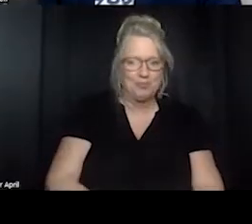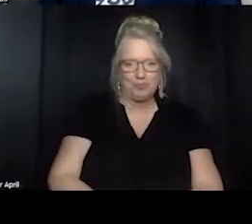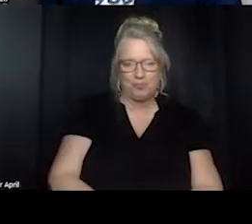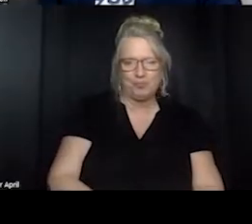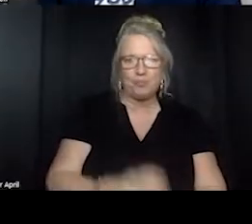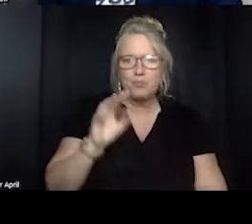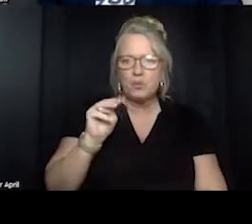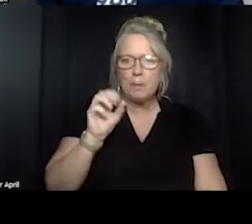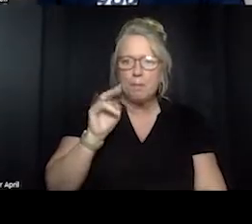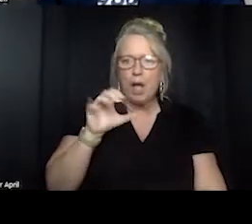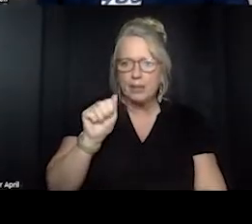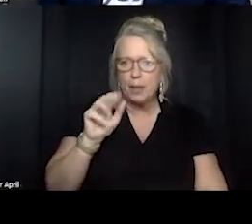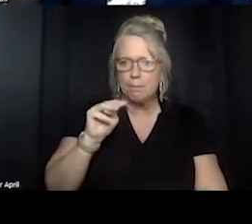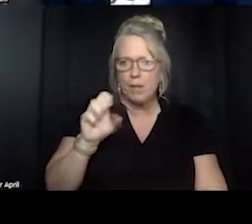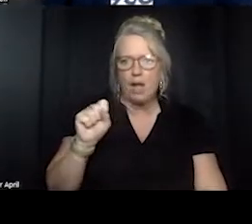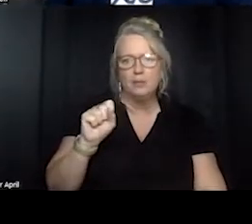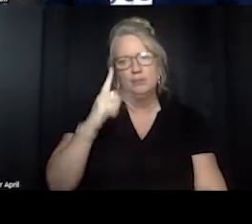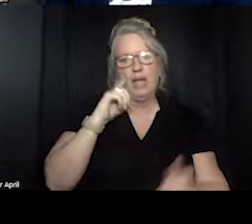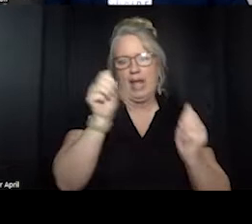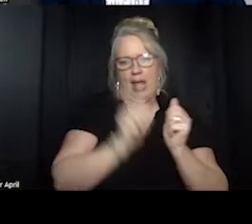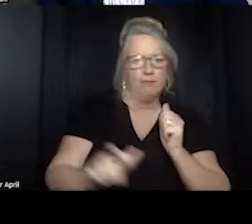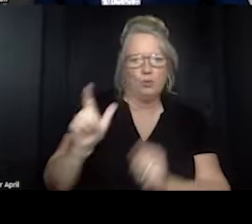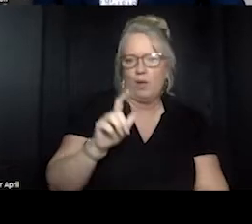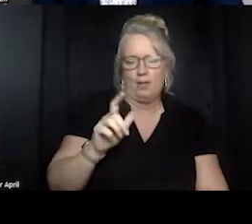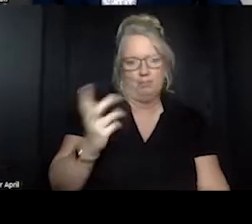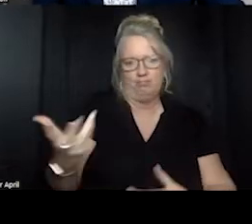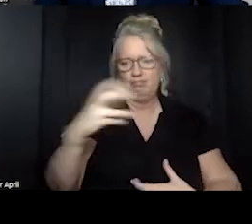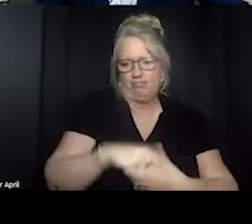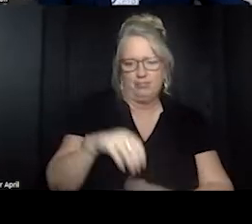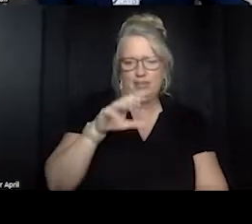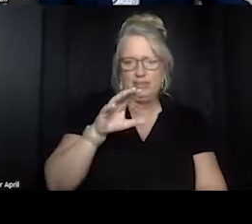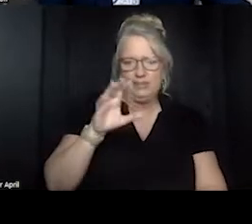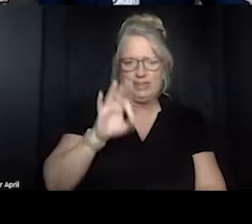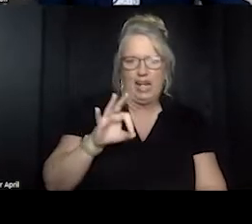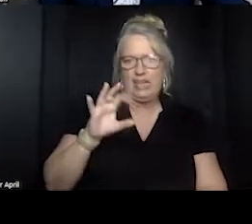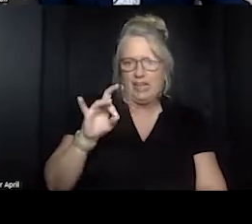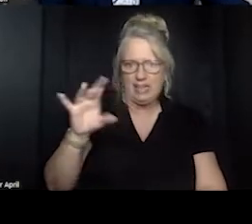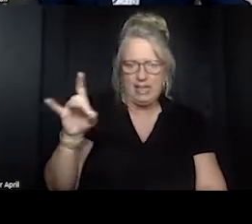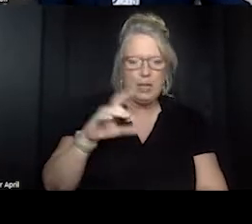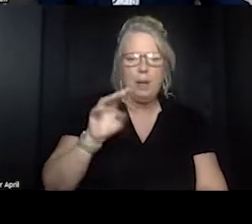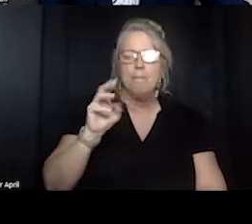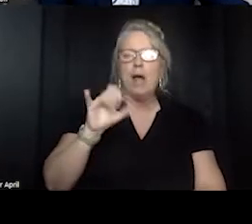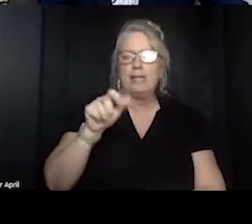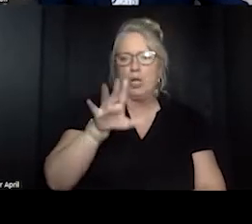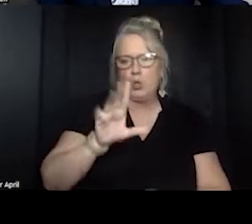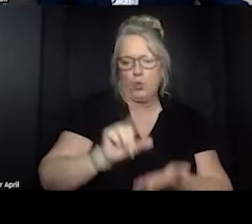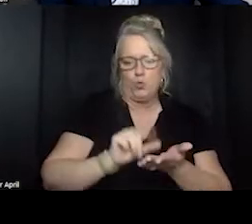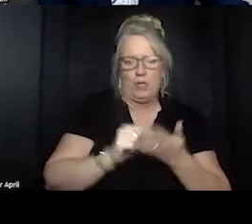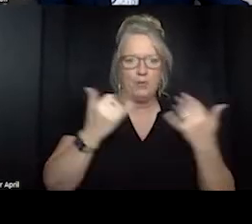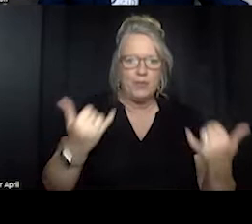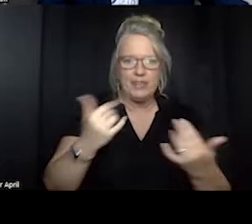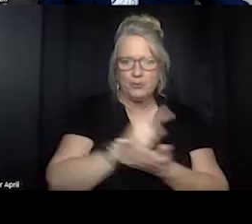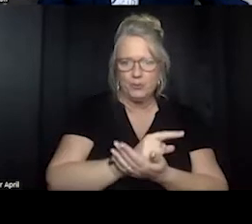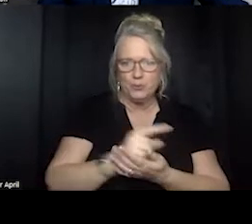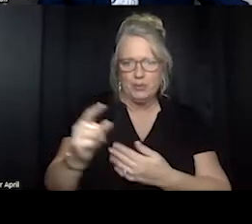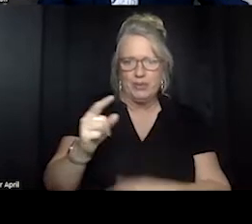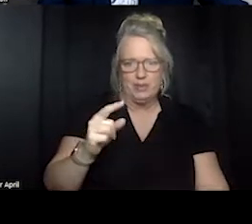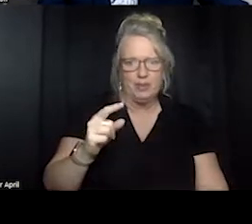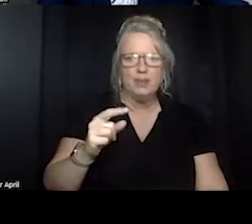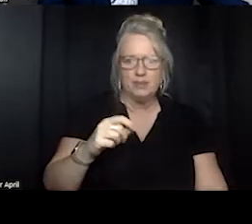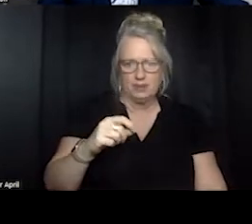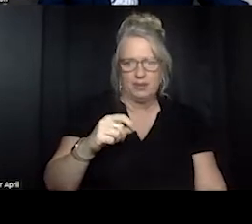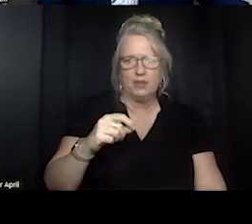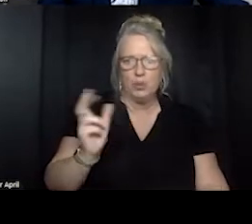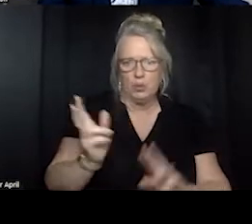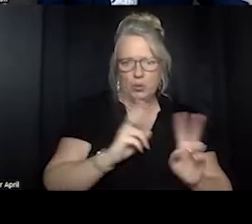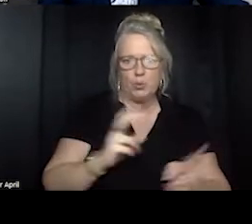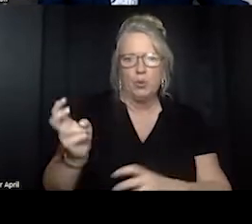SO, EVERYONE HAS ENGAGED 988. MONICA'S NEWSLETTER, QUOTES, WENDY MARTINEZ FARMER, BEACON HEALTH,